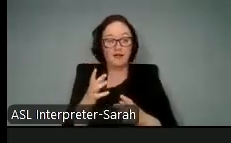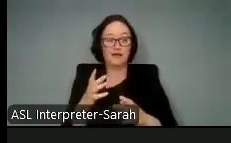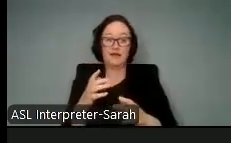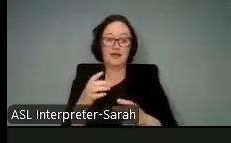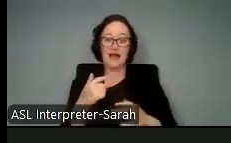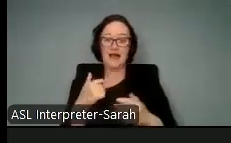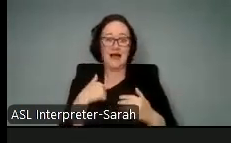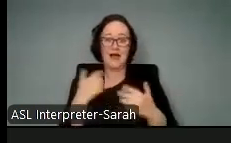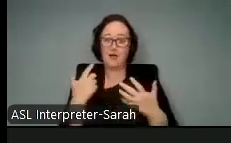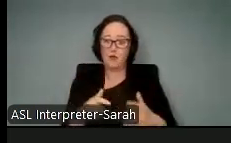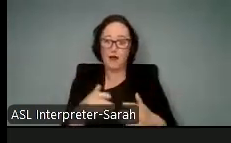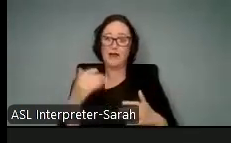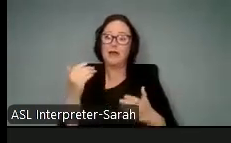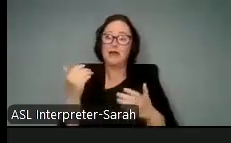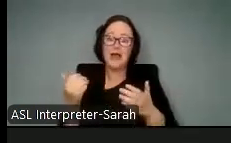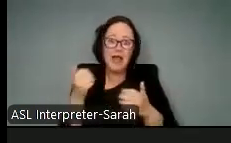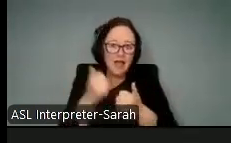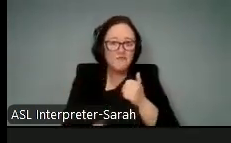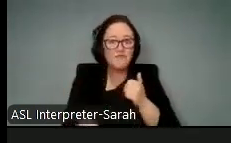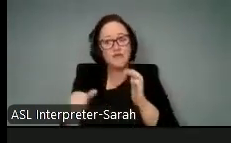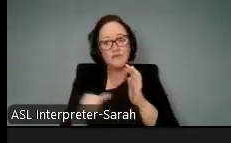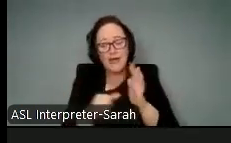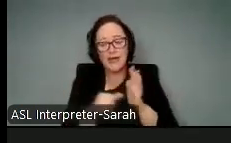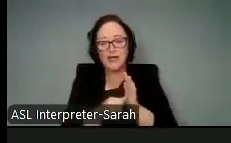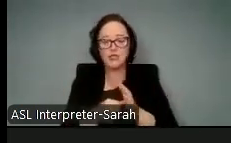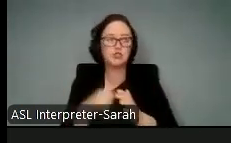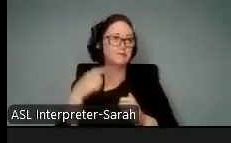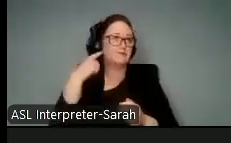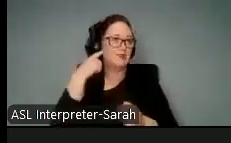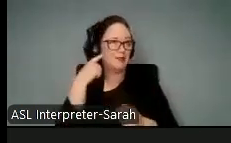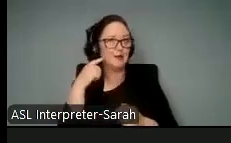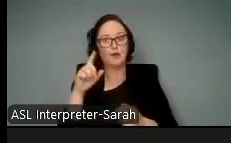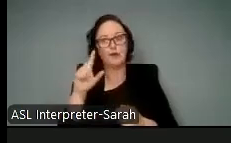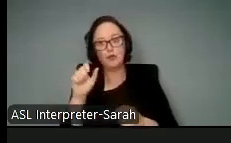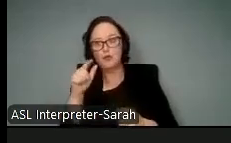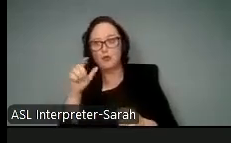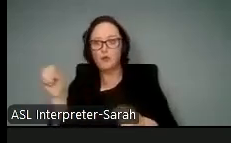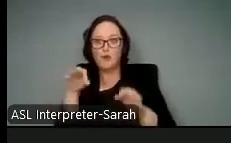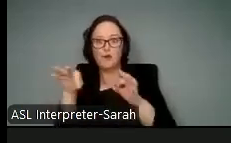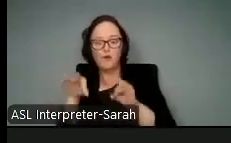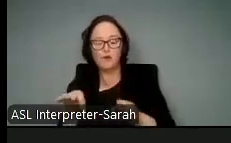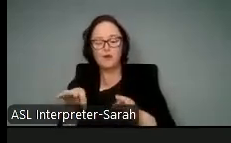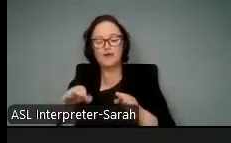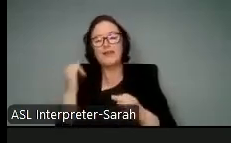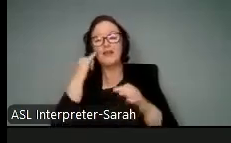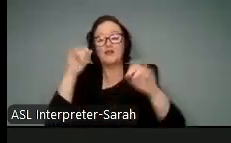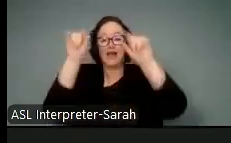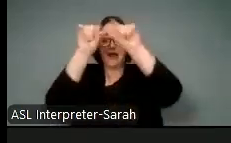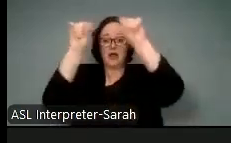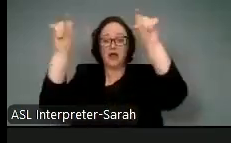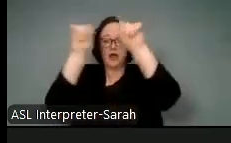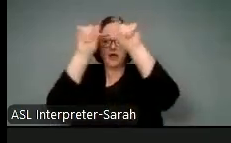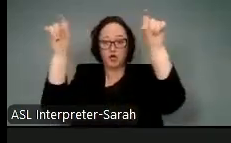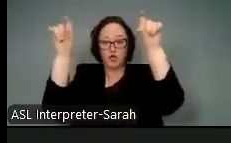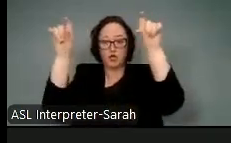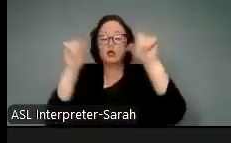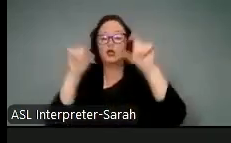I want to hear it once at the beginning of the document, maybe once at the end. If it's part of your repeating header, I would make it decorative.